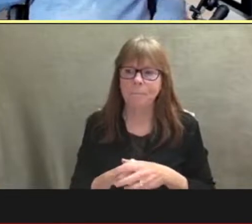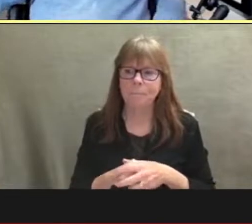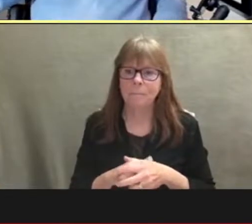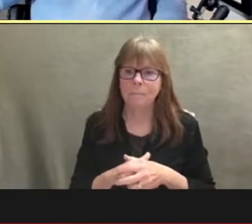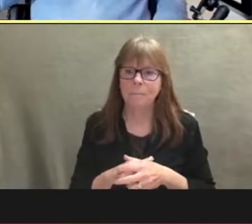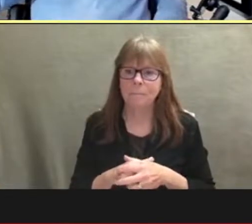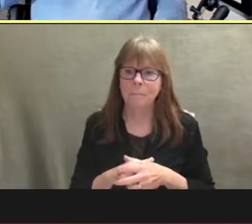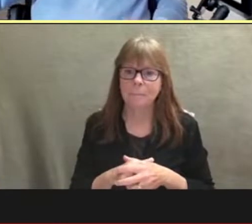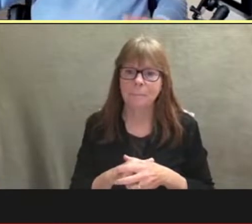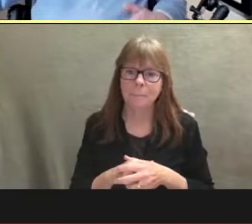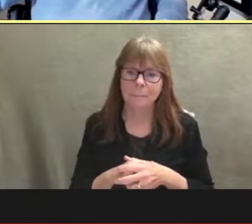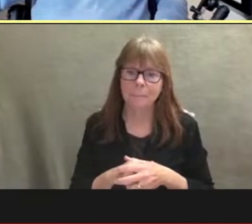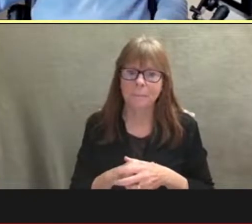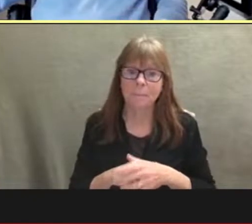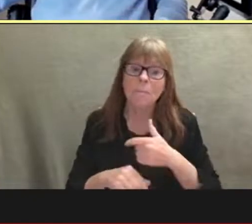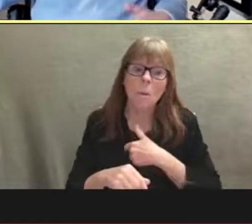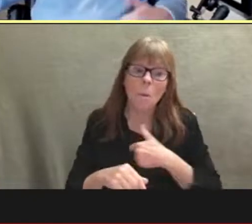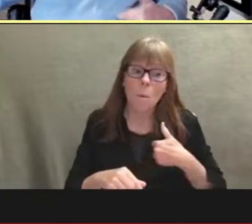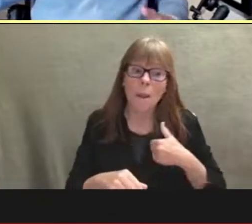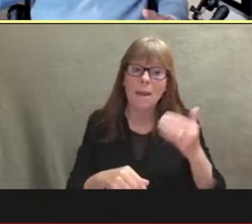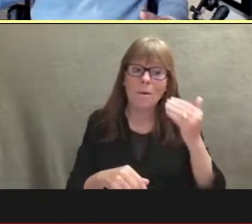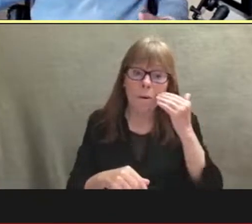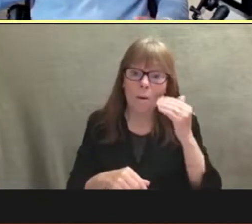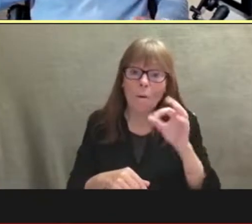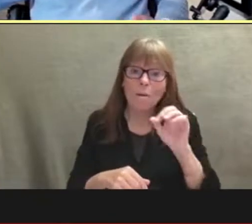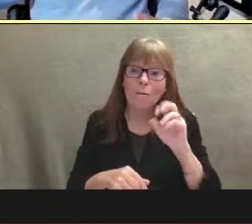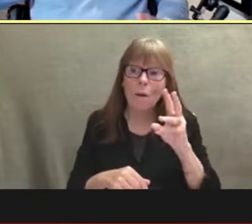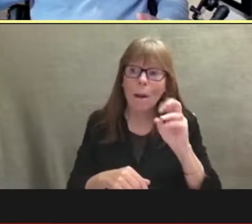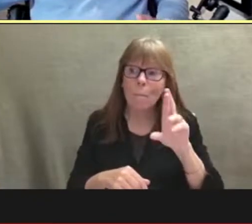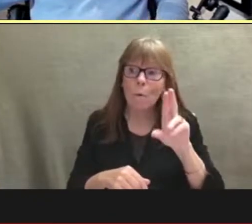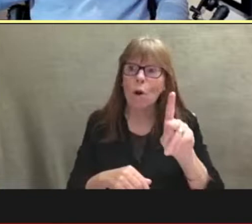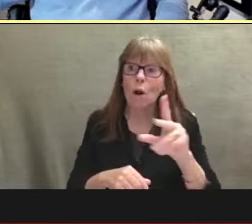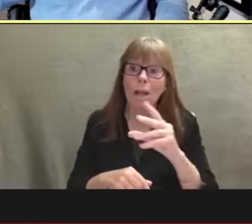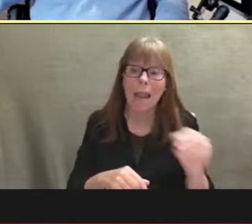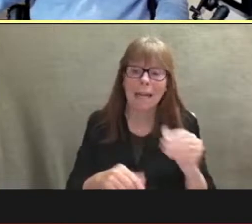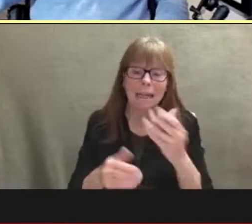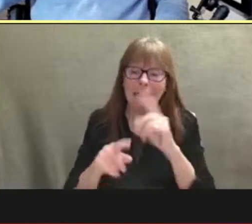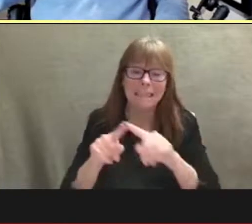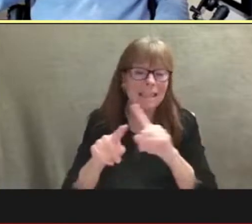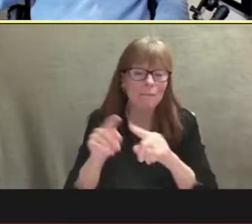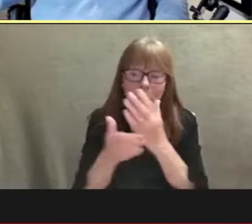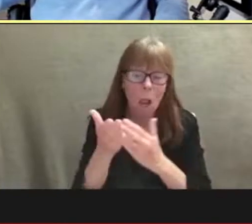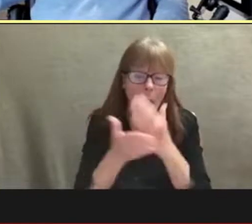Now, we know that the framework with all of its components is a lot to digest. So we posed to